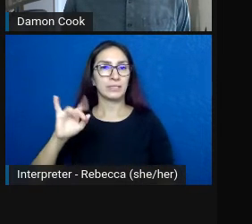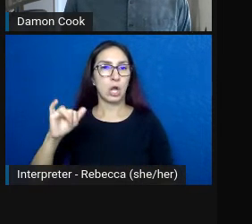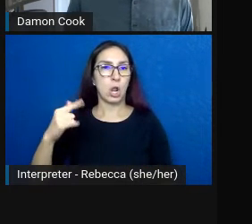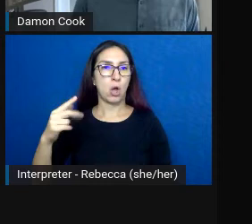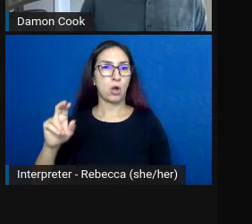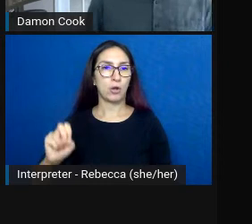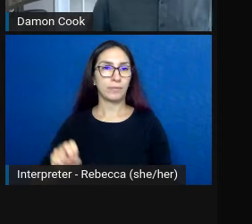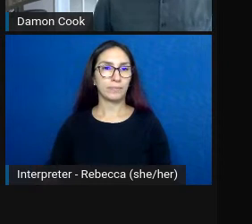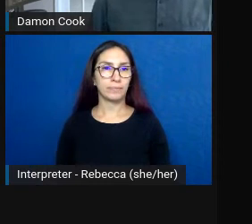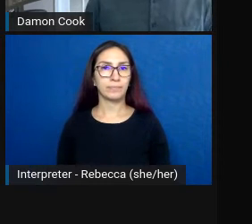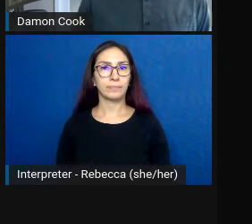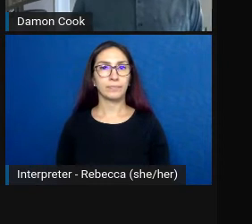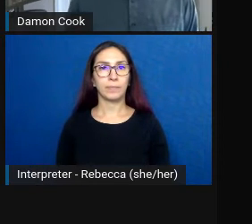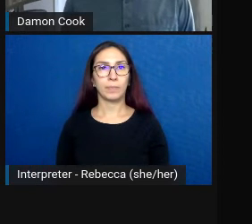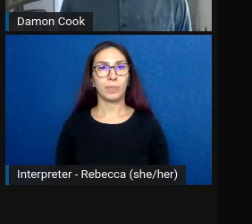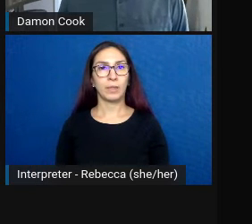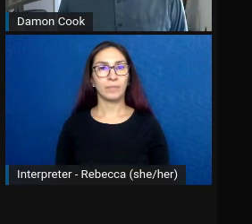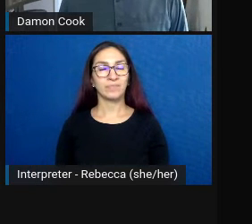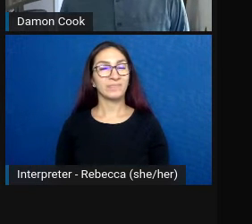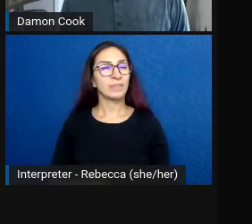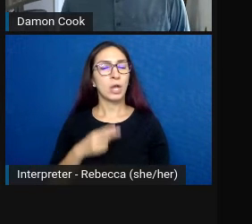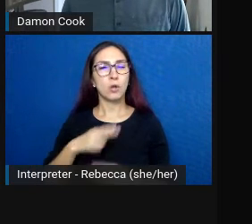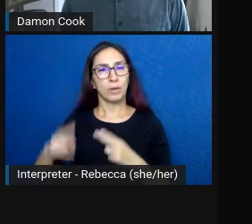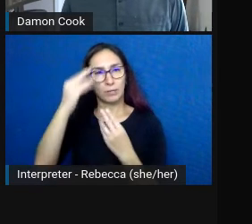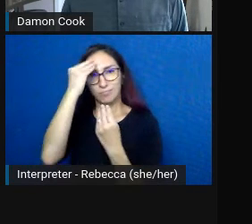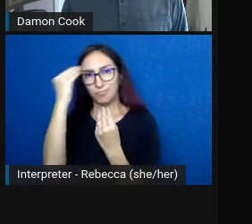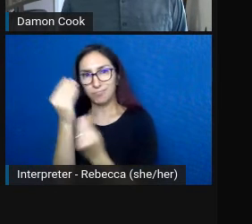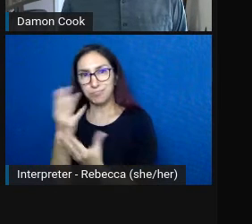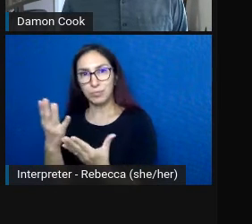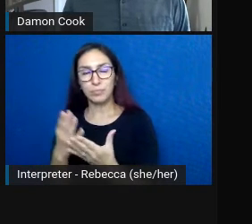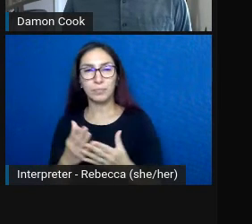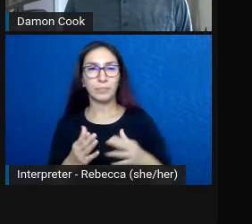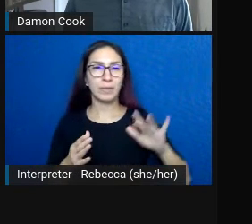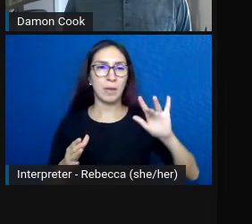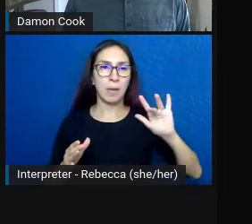A quick aside, buttons versus links. The age-old battle.